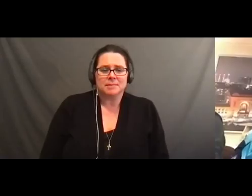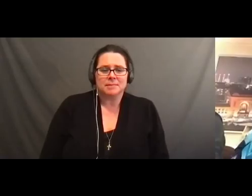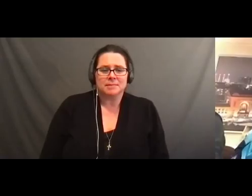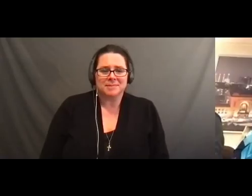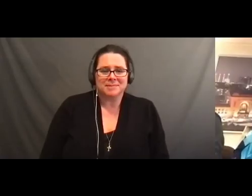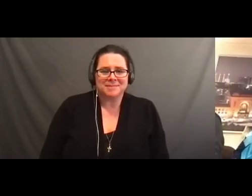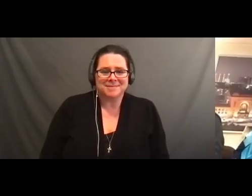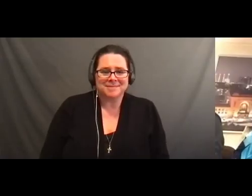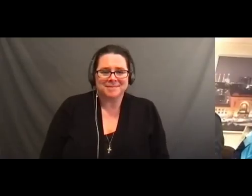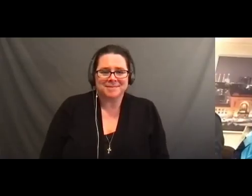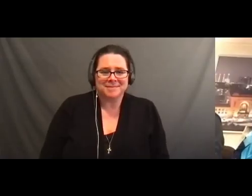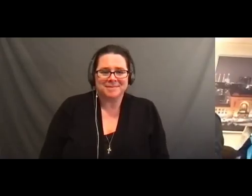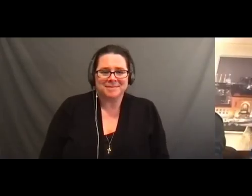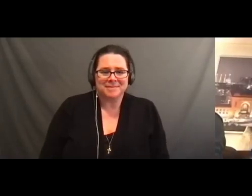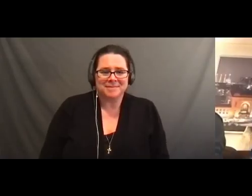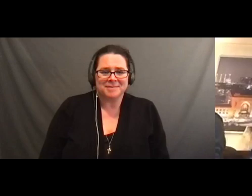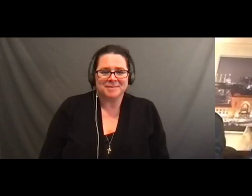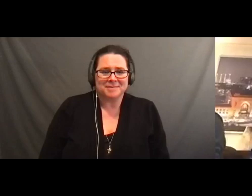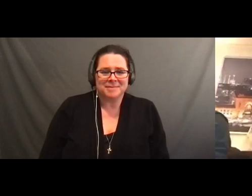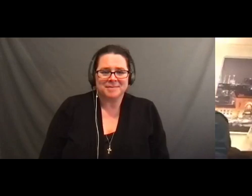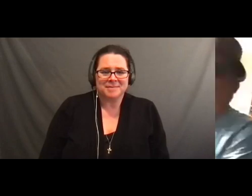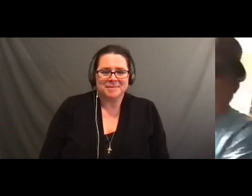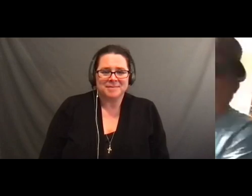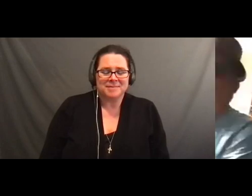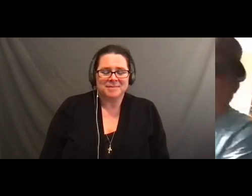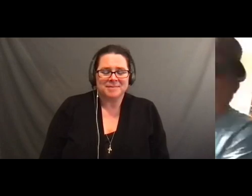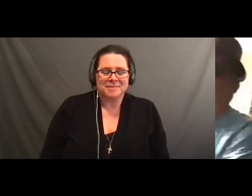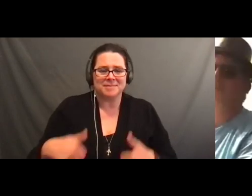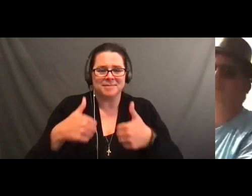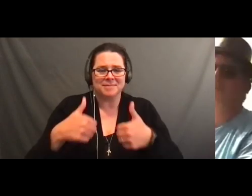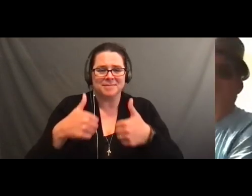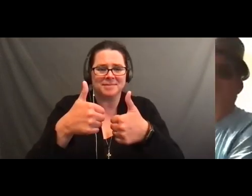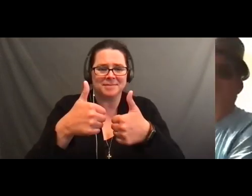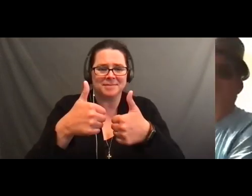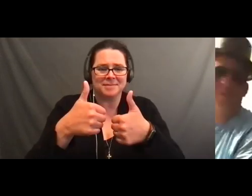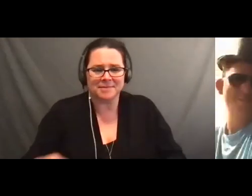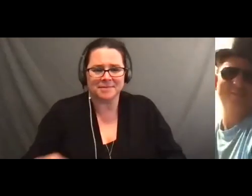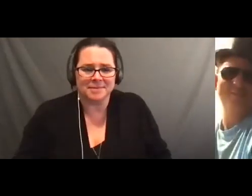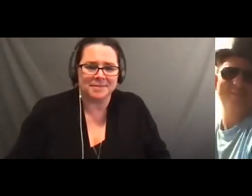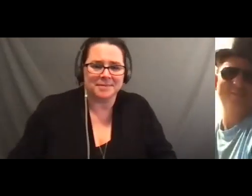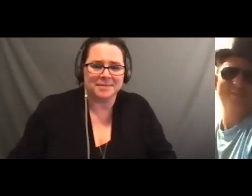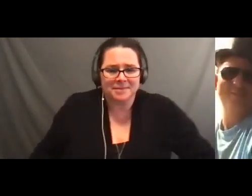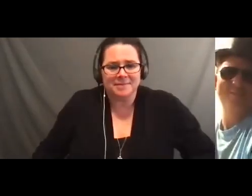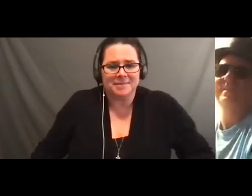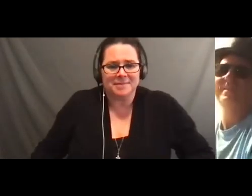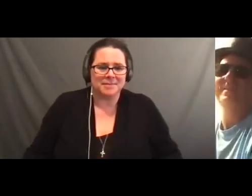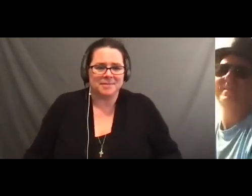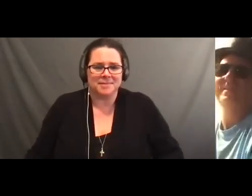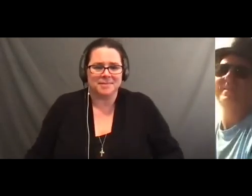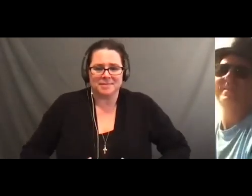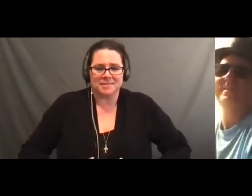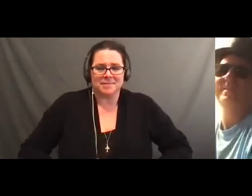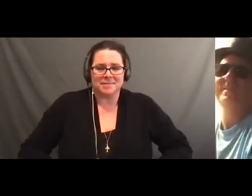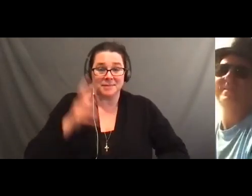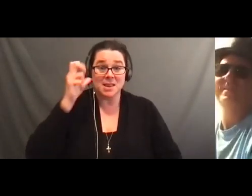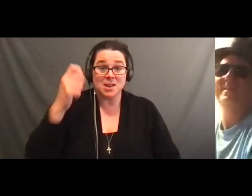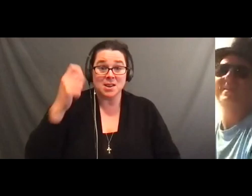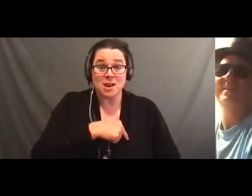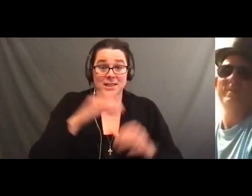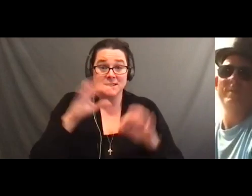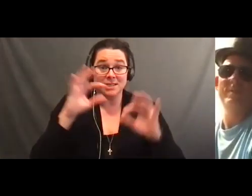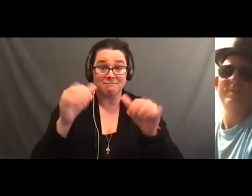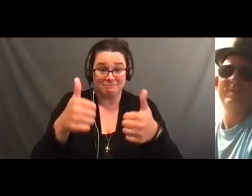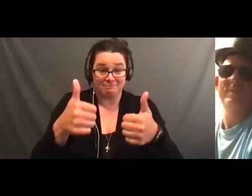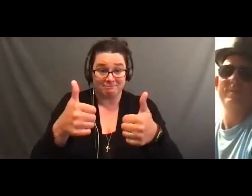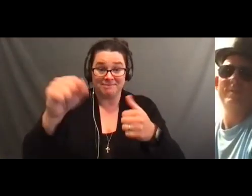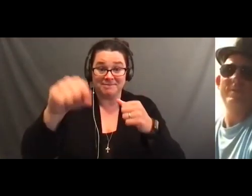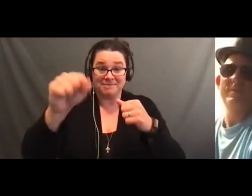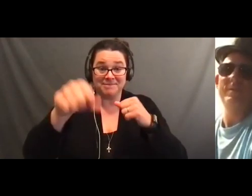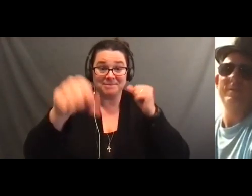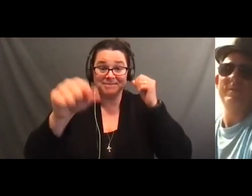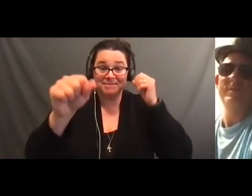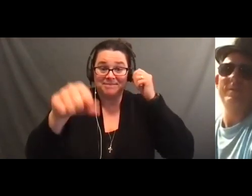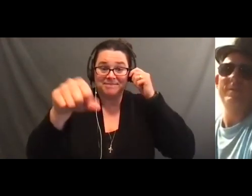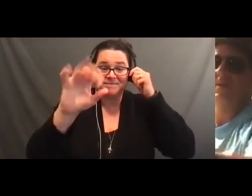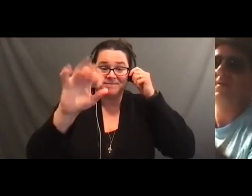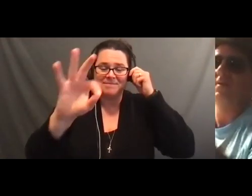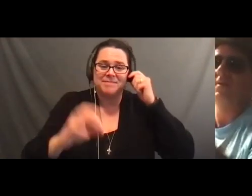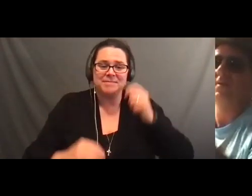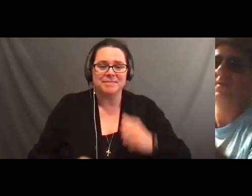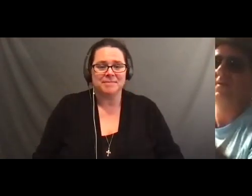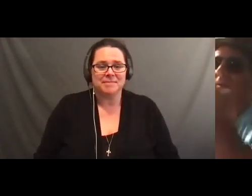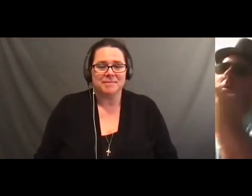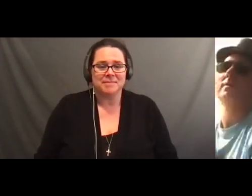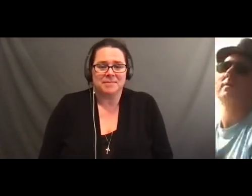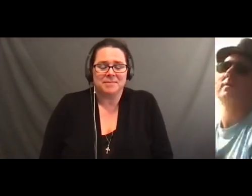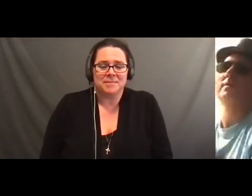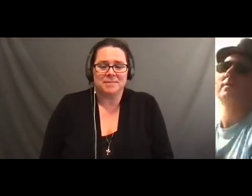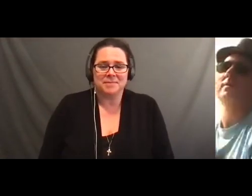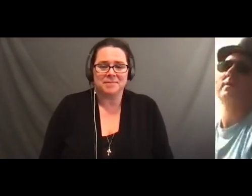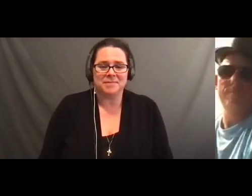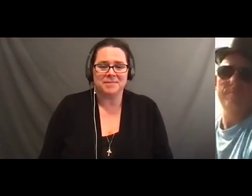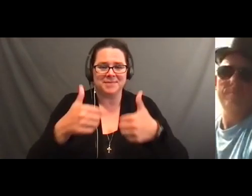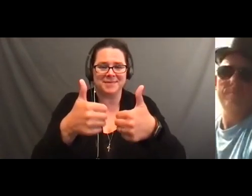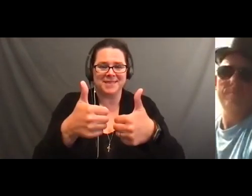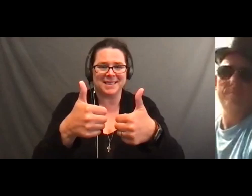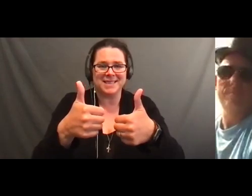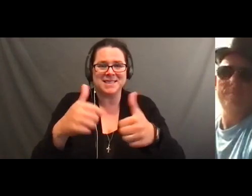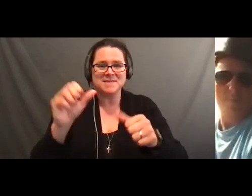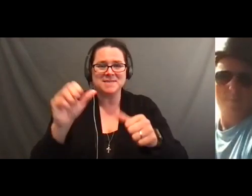So best of luck to her and best of luck to you.